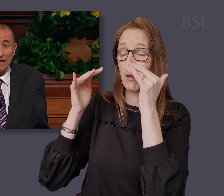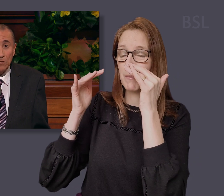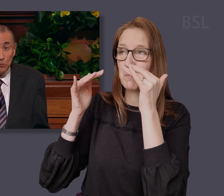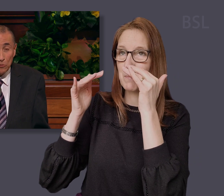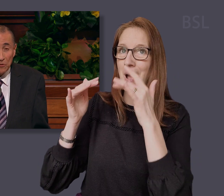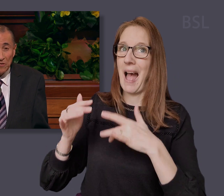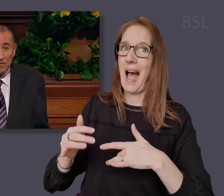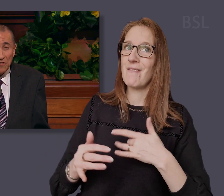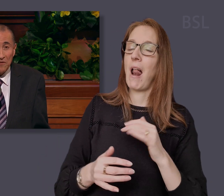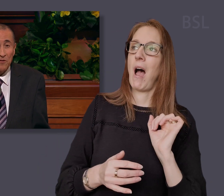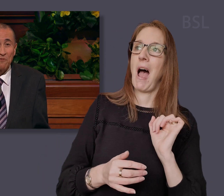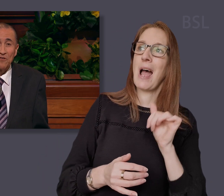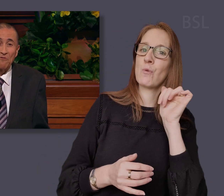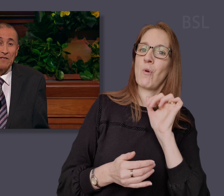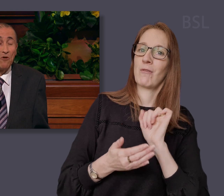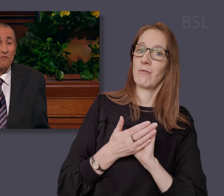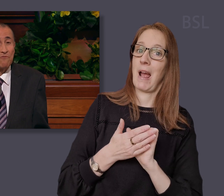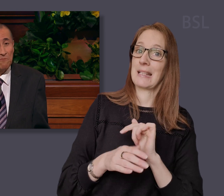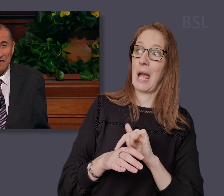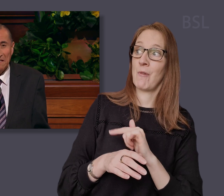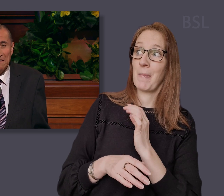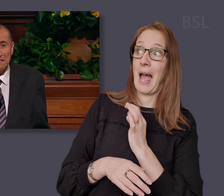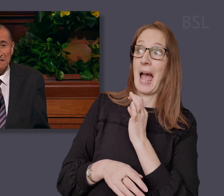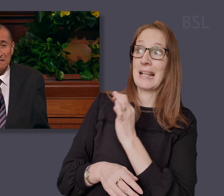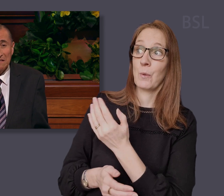I knew this was the right moment for me,